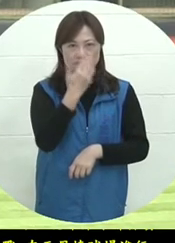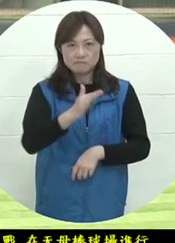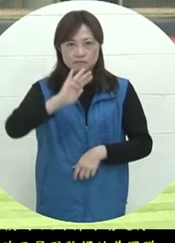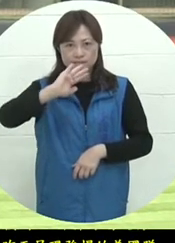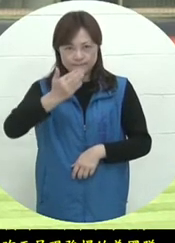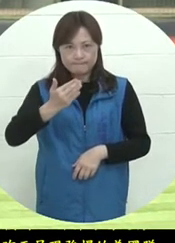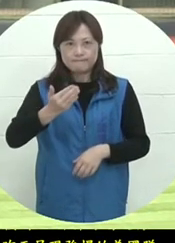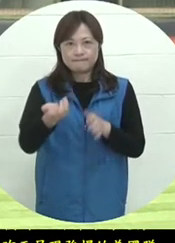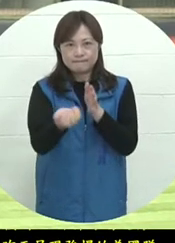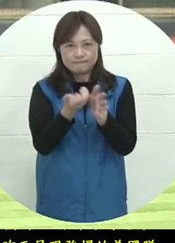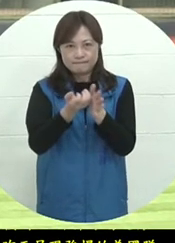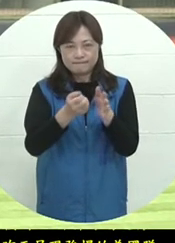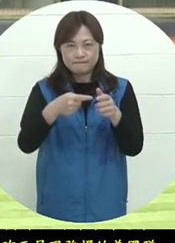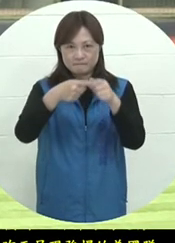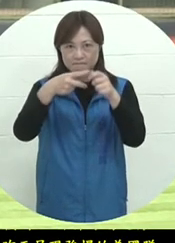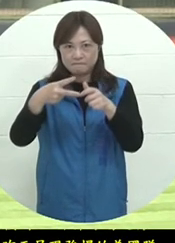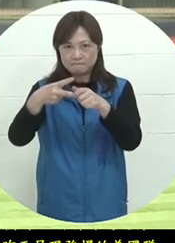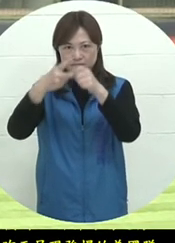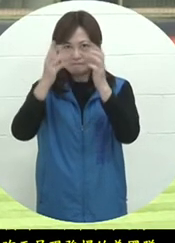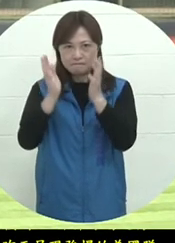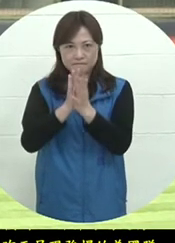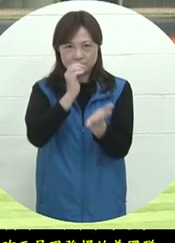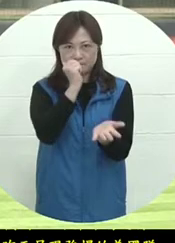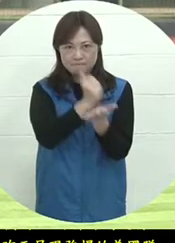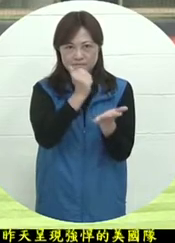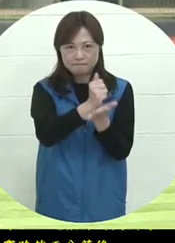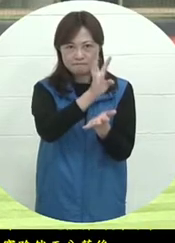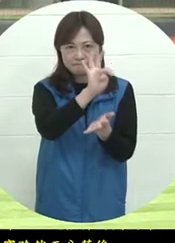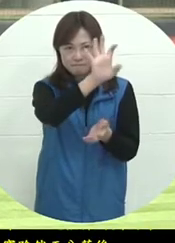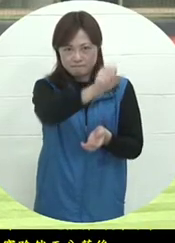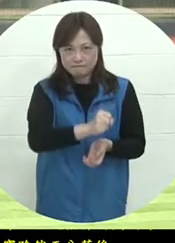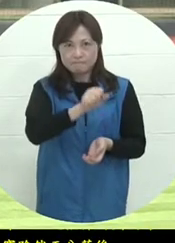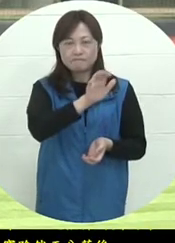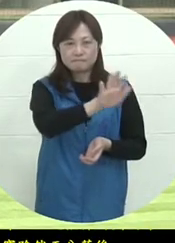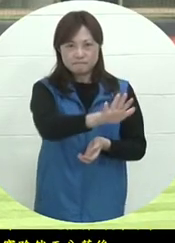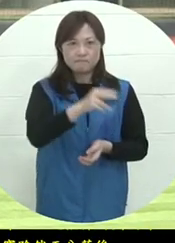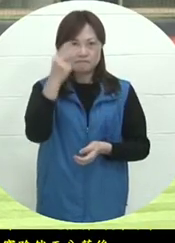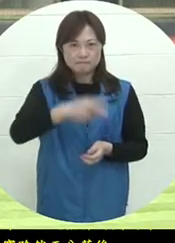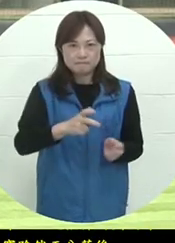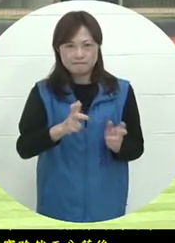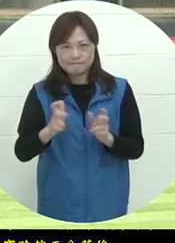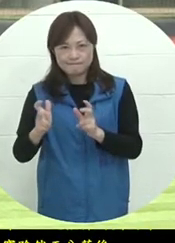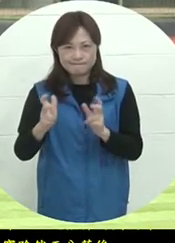Through this fierce battle with the pitcher and careful ball selection, in fact, the process and content of such a game